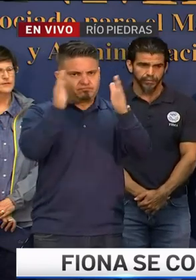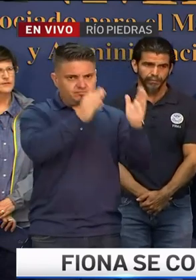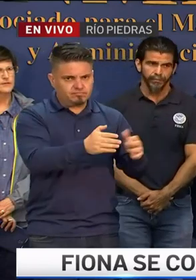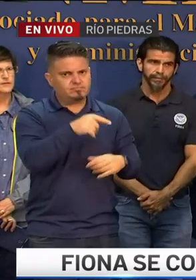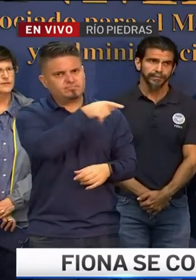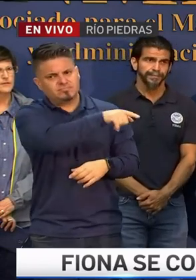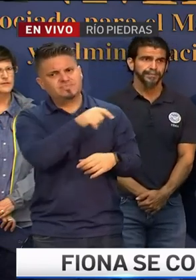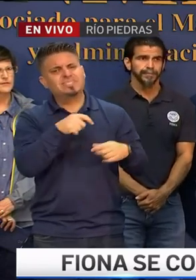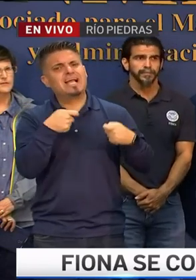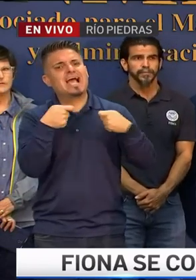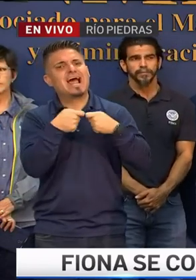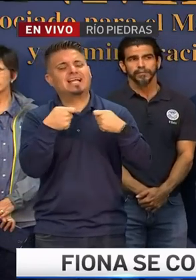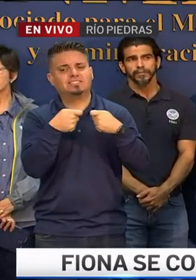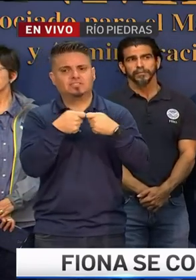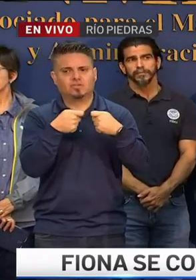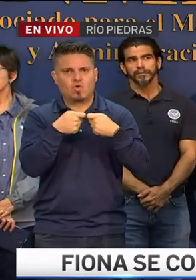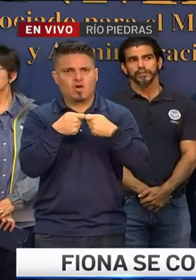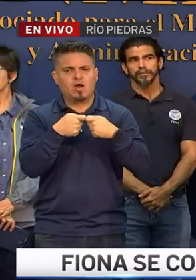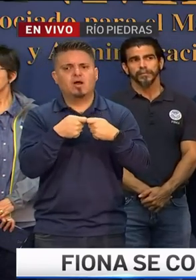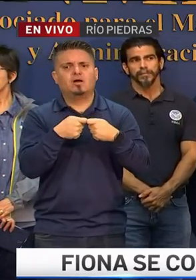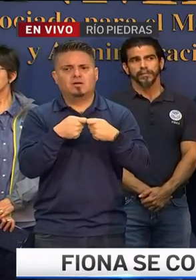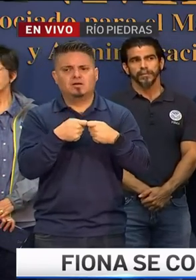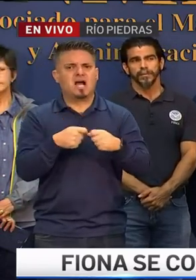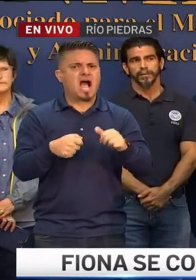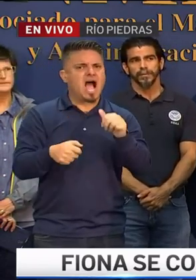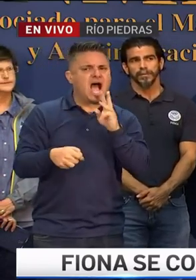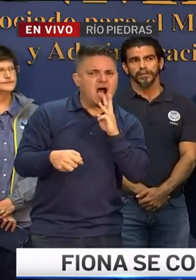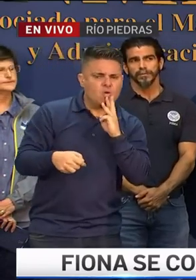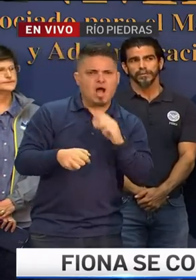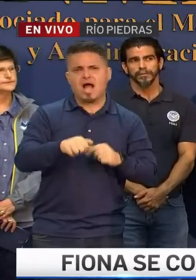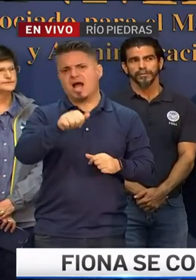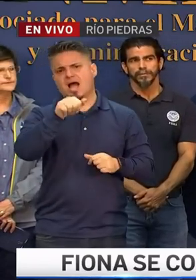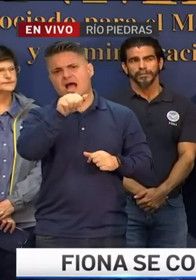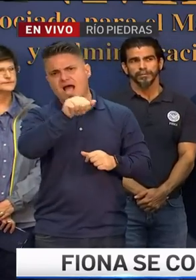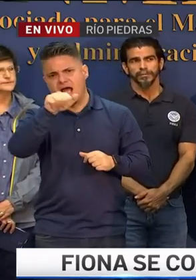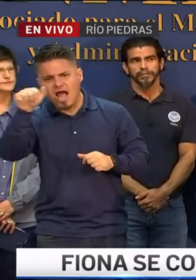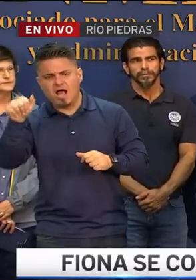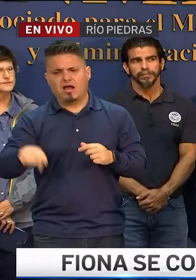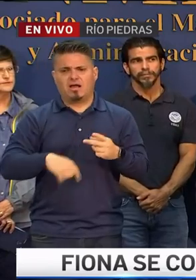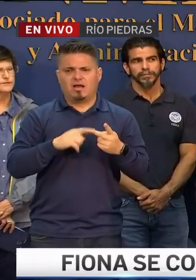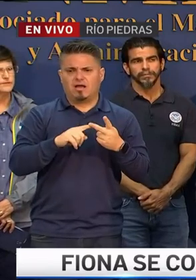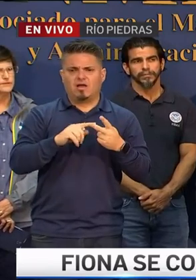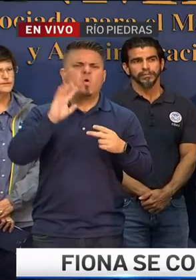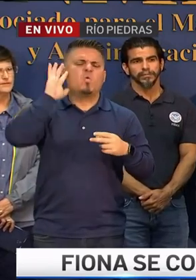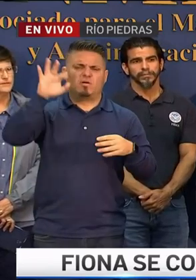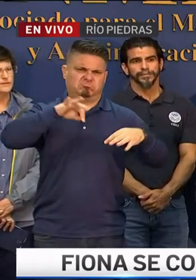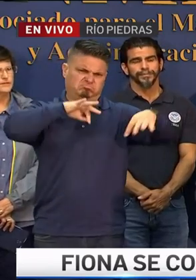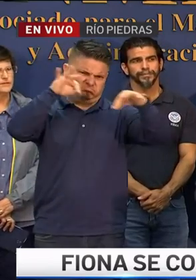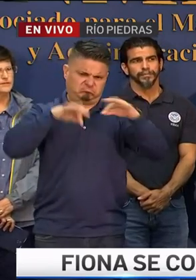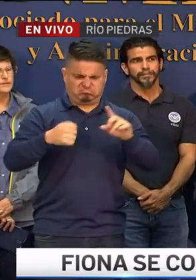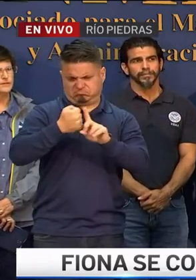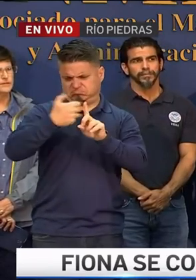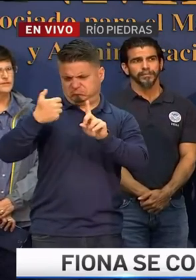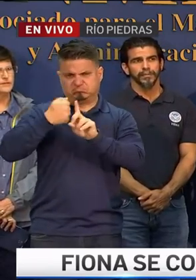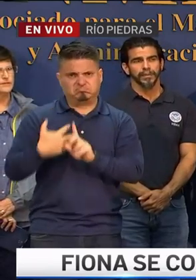ALLÍ OCURRIR SITUACIONES QUE VAMOS A TENER QUE ATENDER